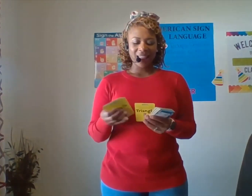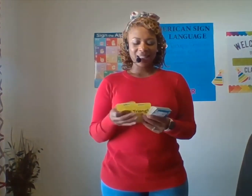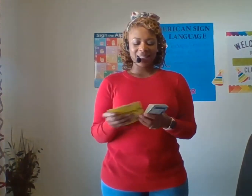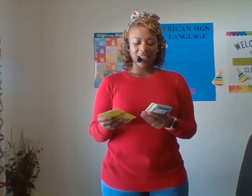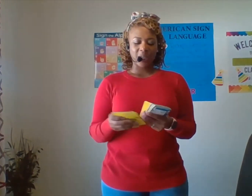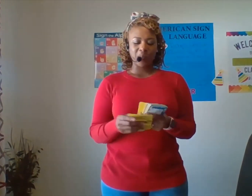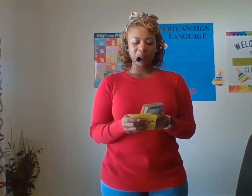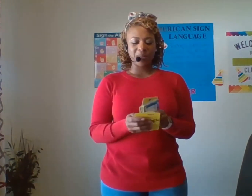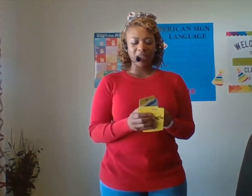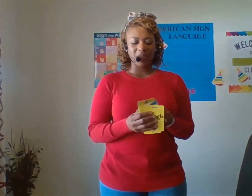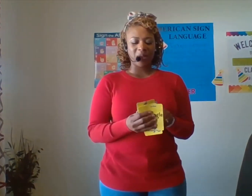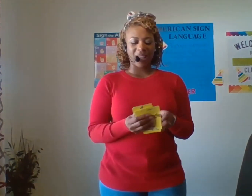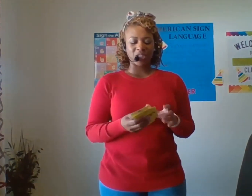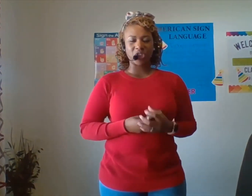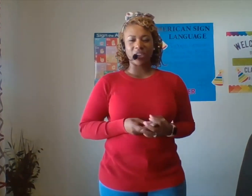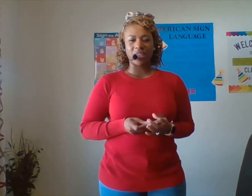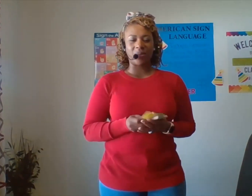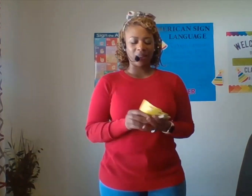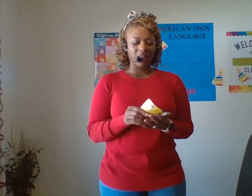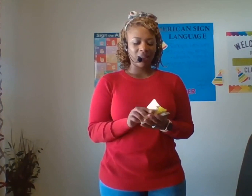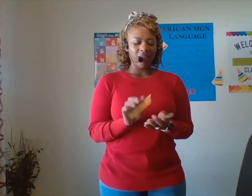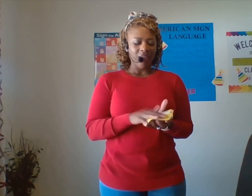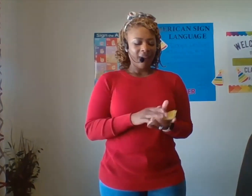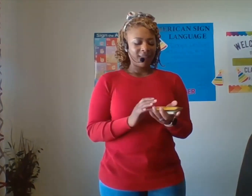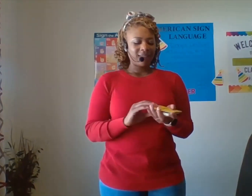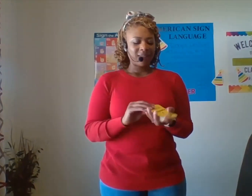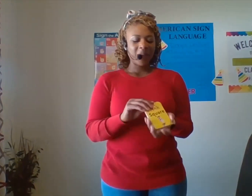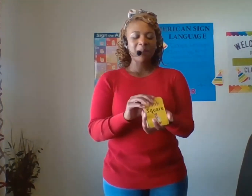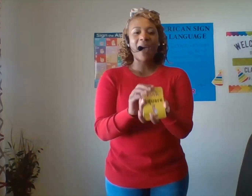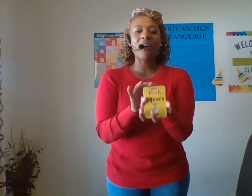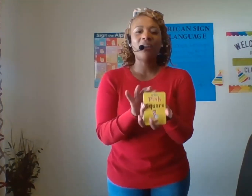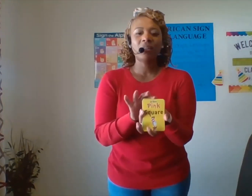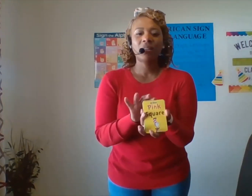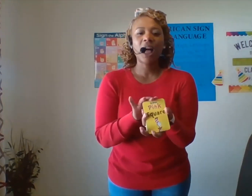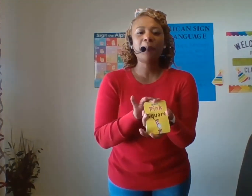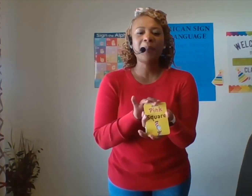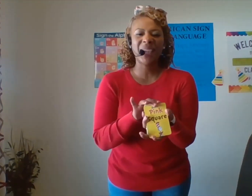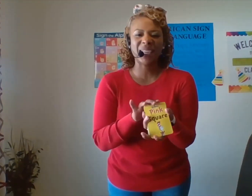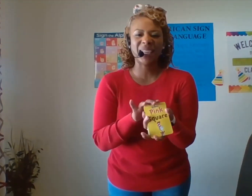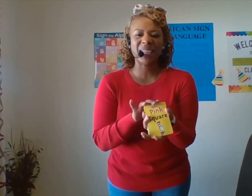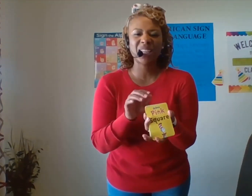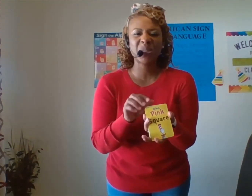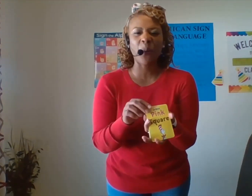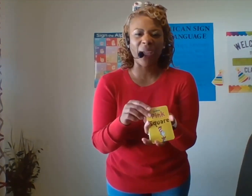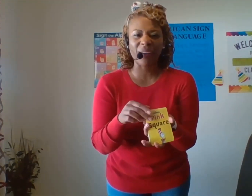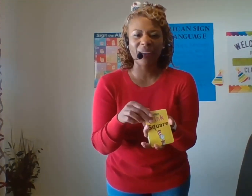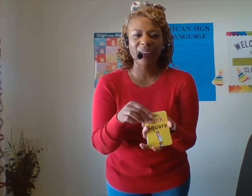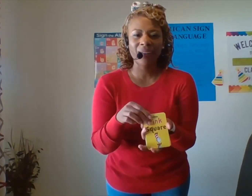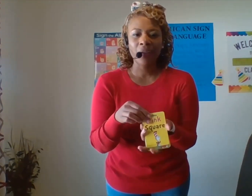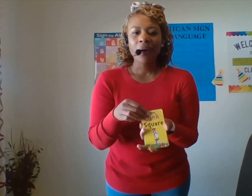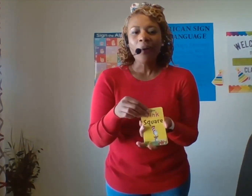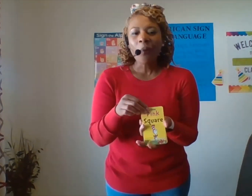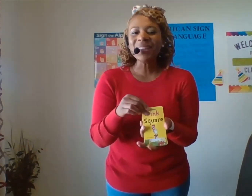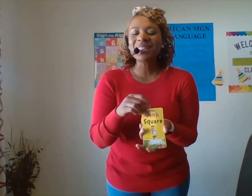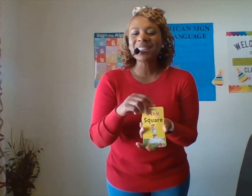let's see let me give you guys a tricky one what about a pink sweet what's the